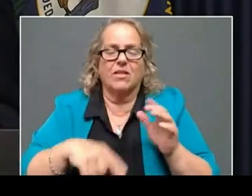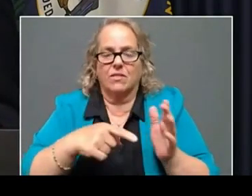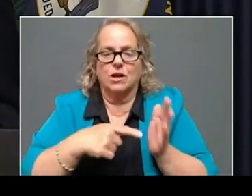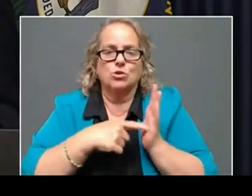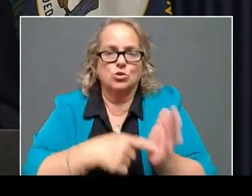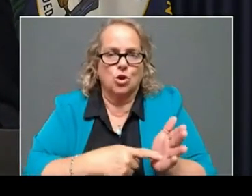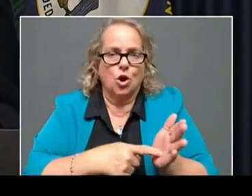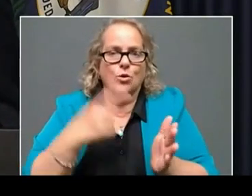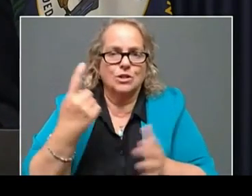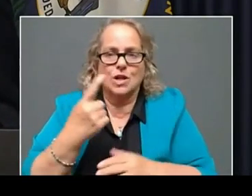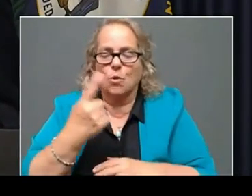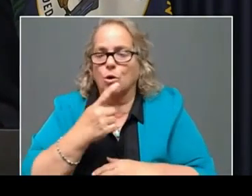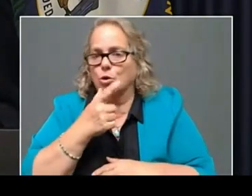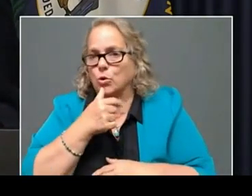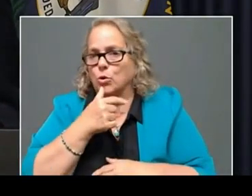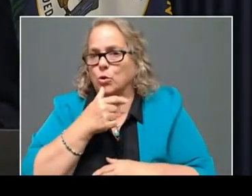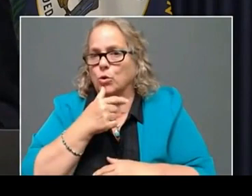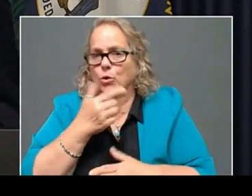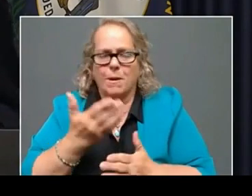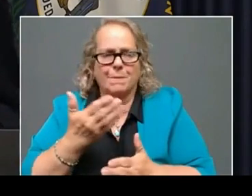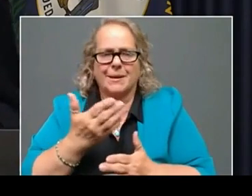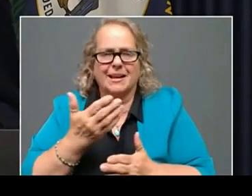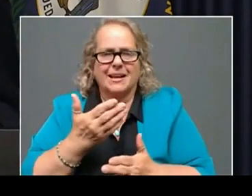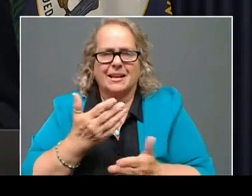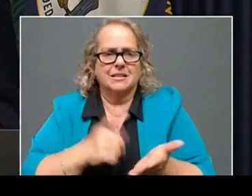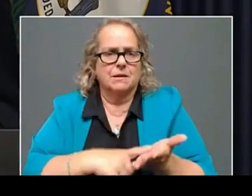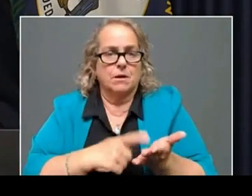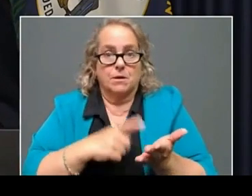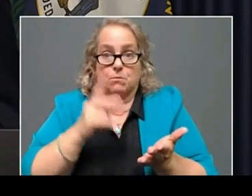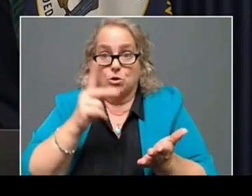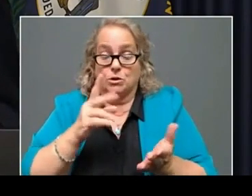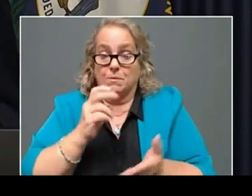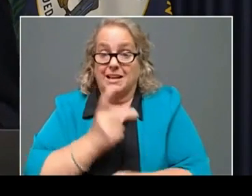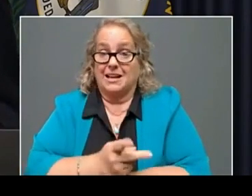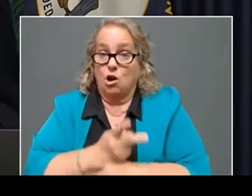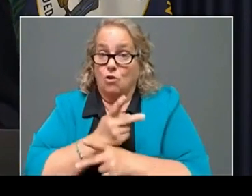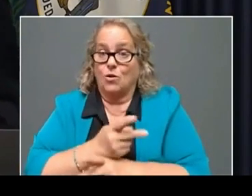who maybe sometimes an individual being careful can also be administered uh can